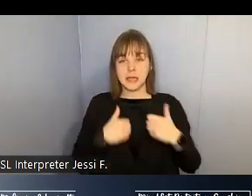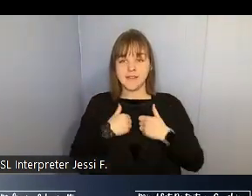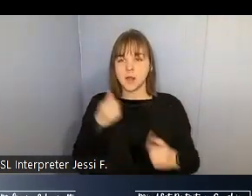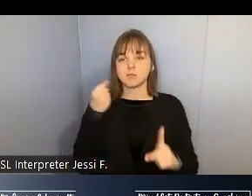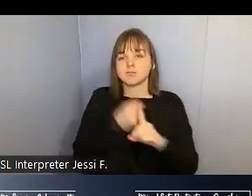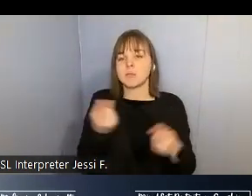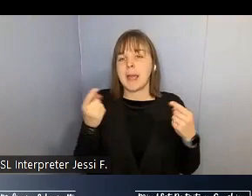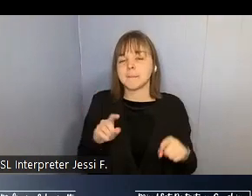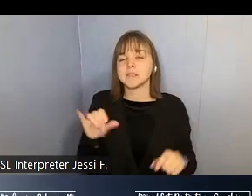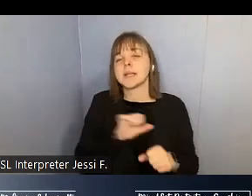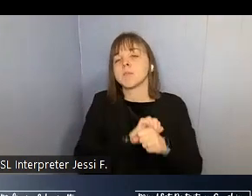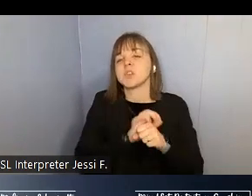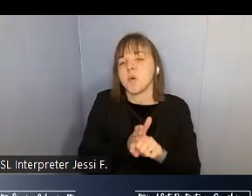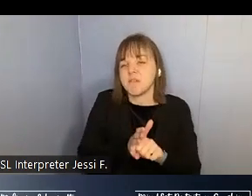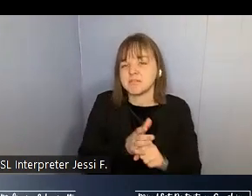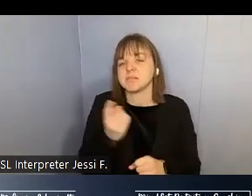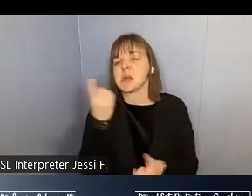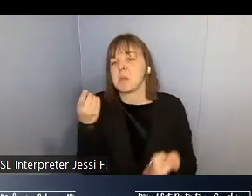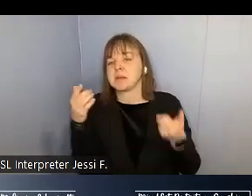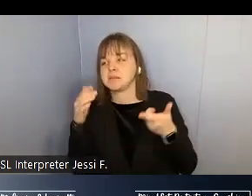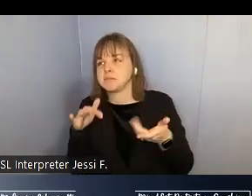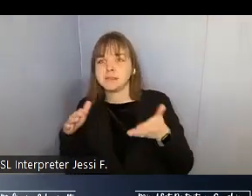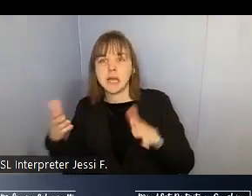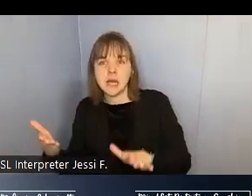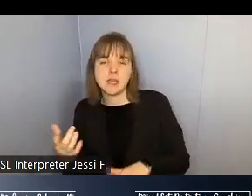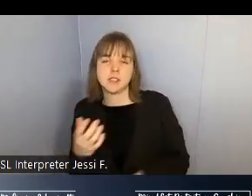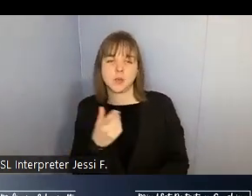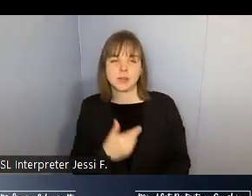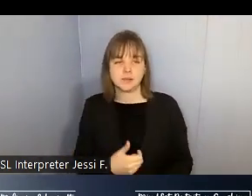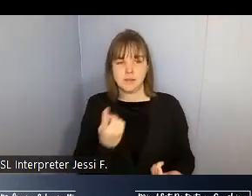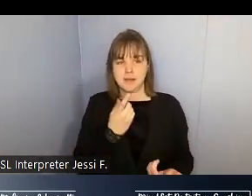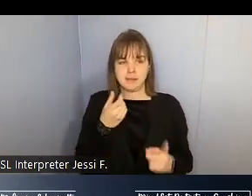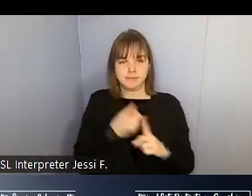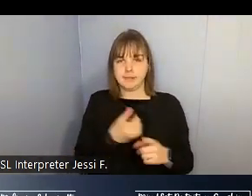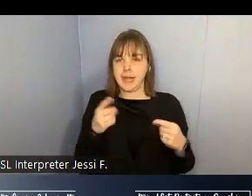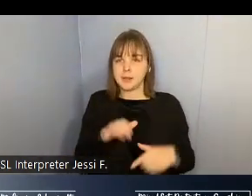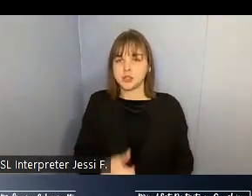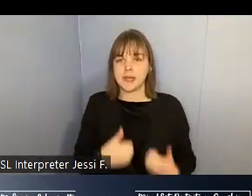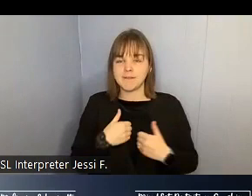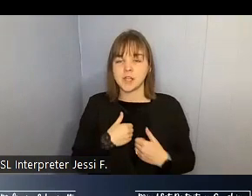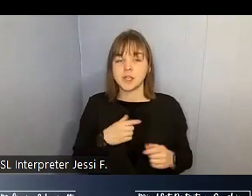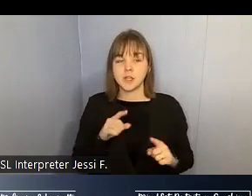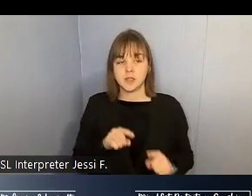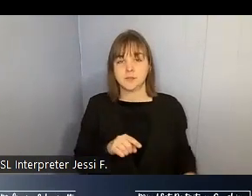So you slip off. That expression, you fall off the wagon. And if you're like most chronic dieters that I work up,